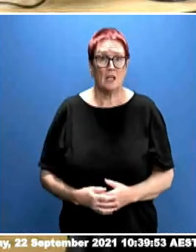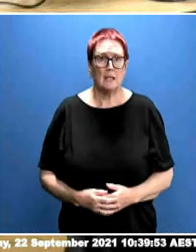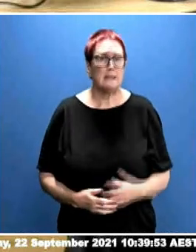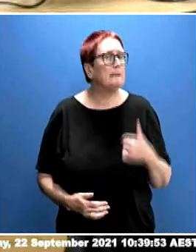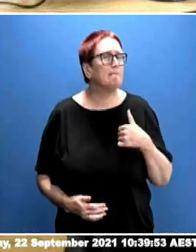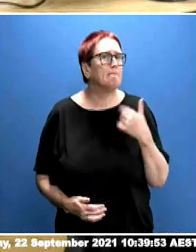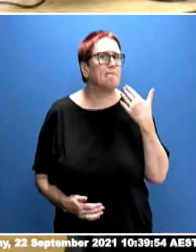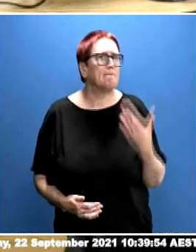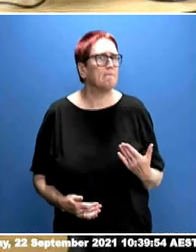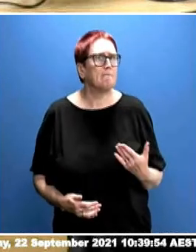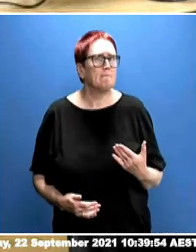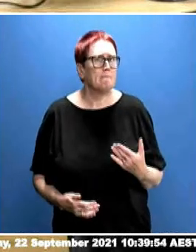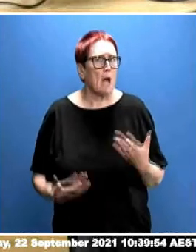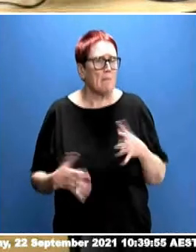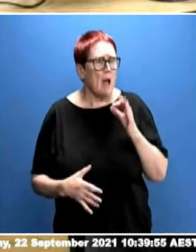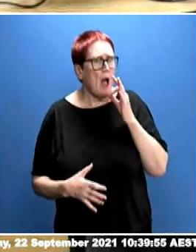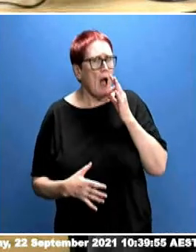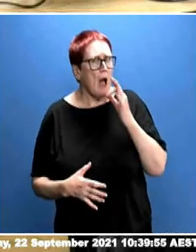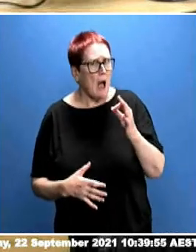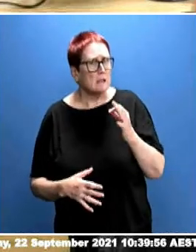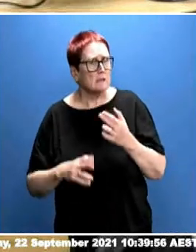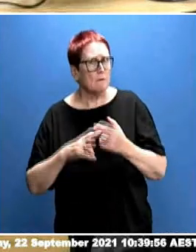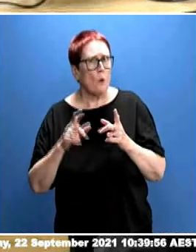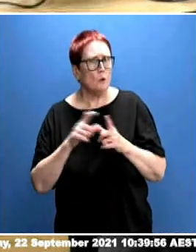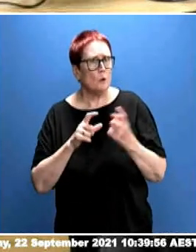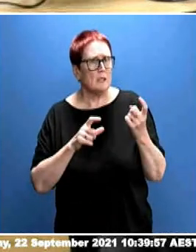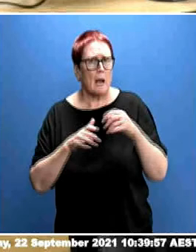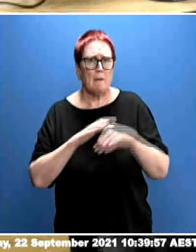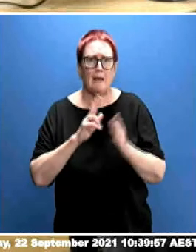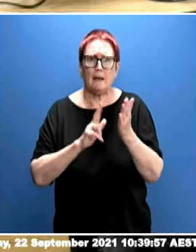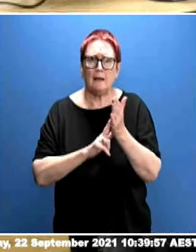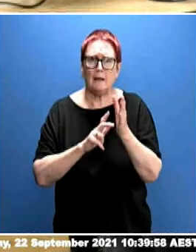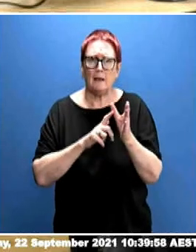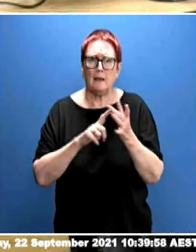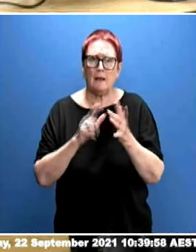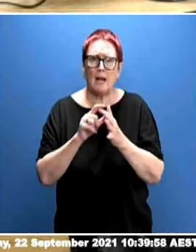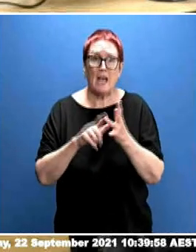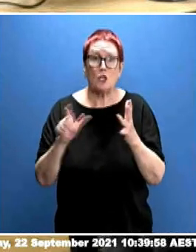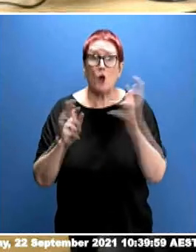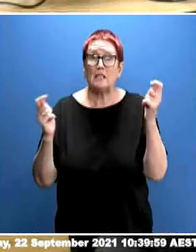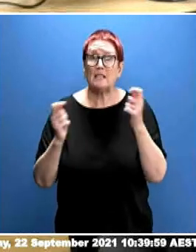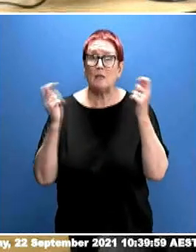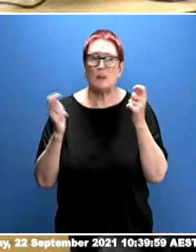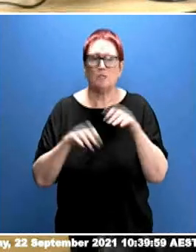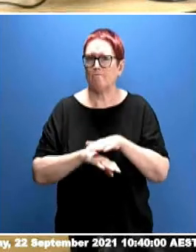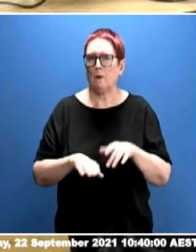I'm not really aware of it, but I did ask for her to come to the NAIDOC celebrations and she wasn't able to due to COVID